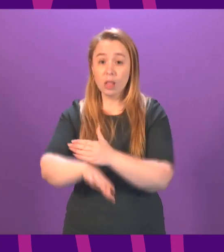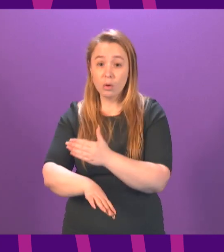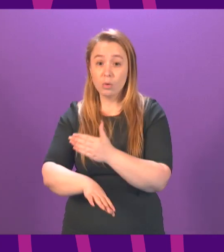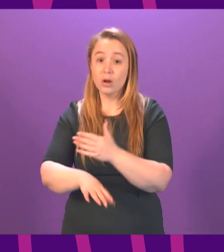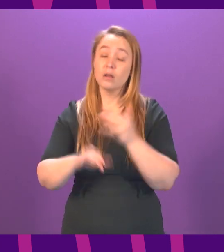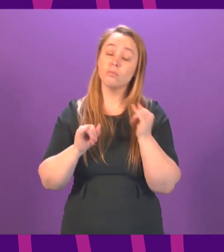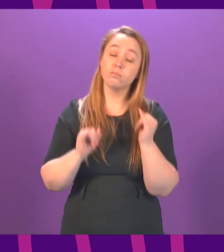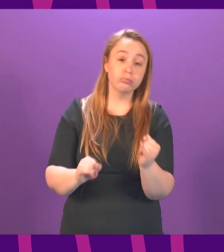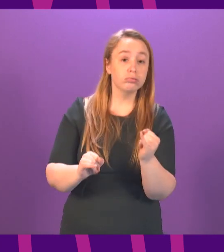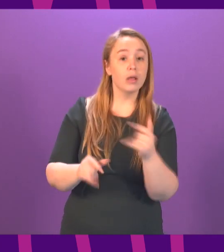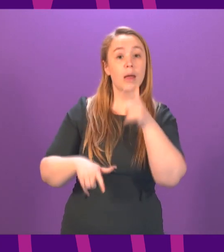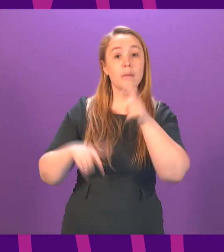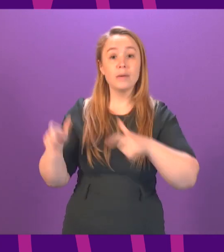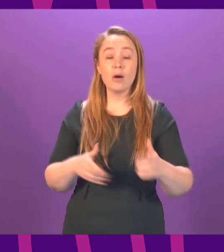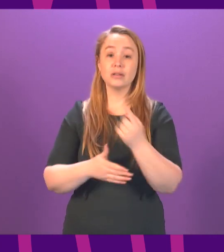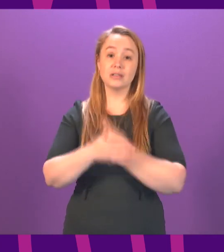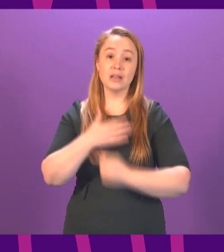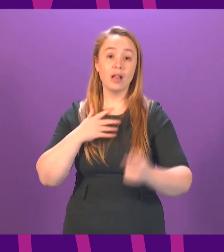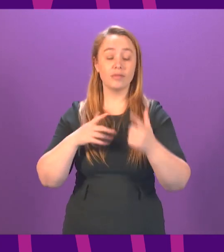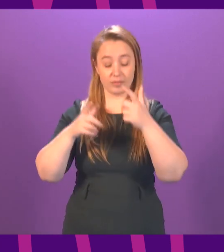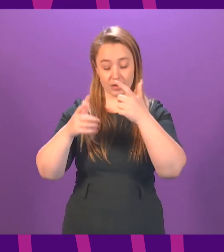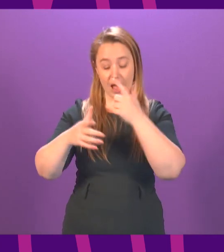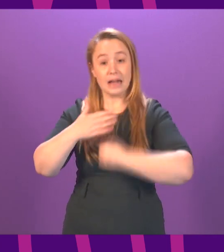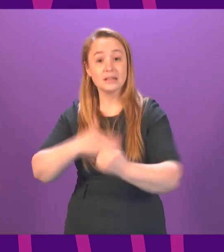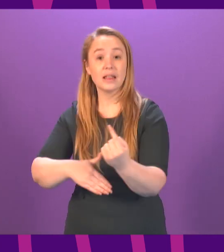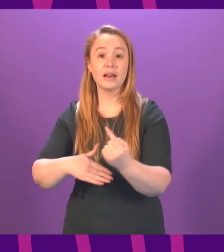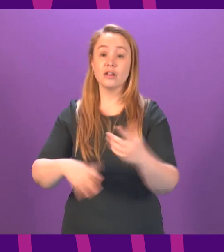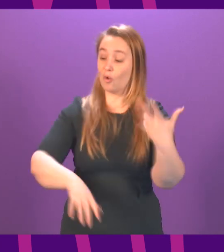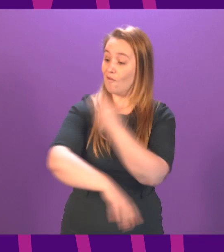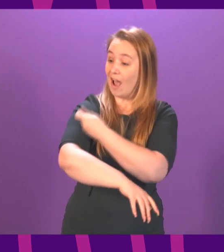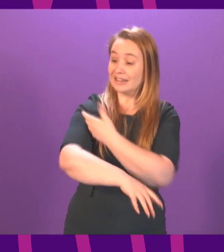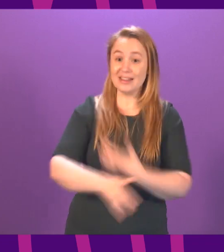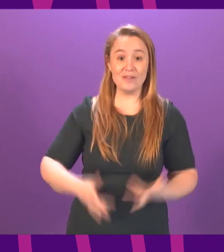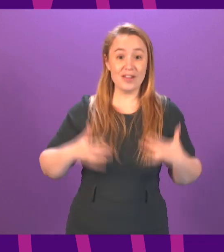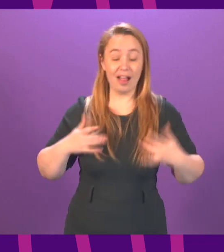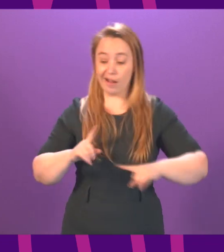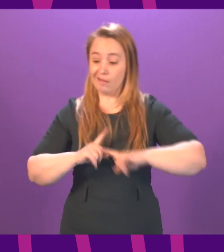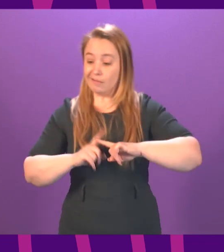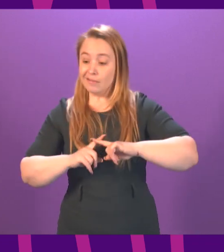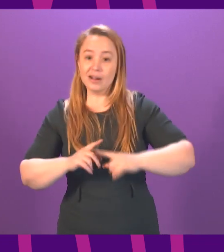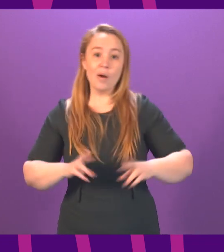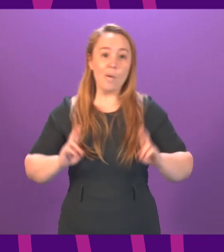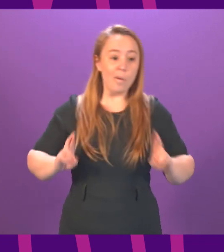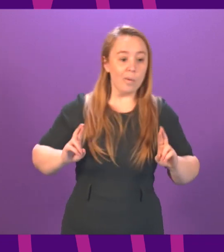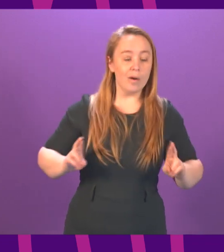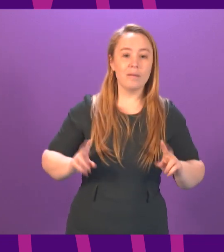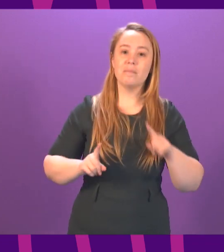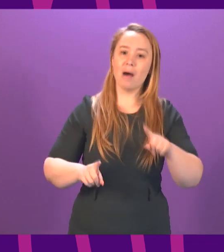Although the vaccine gives us hope, experts tell us that Covid will be here for some time to come.